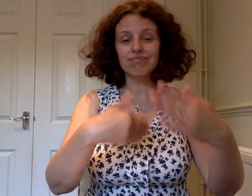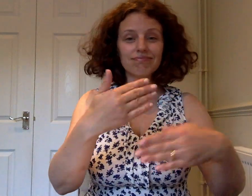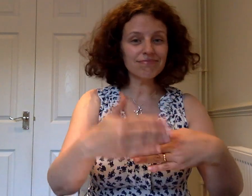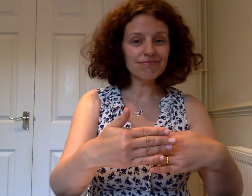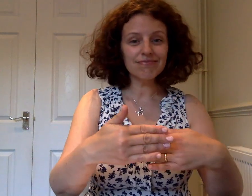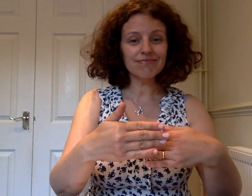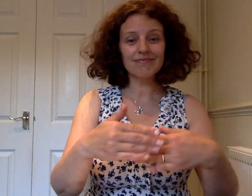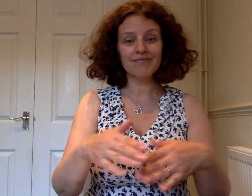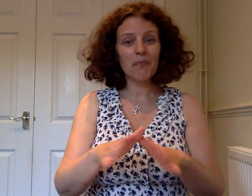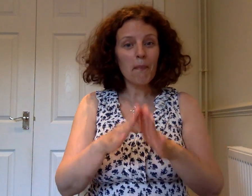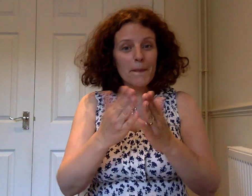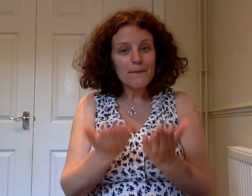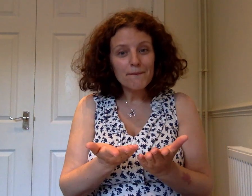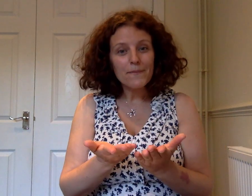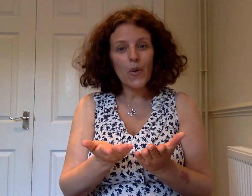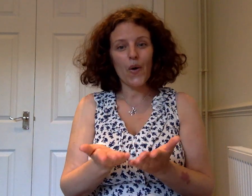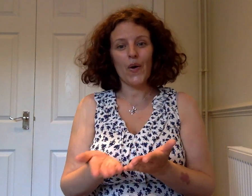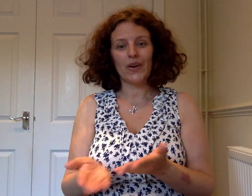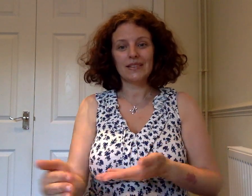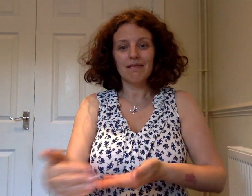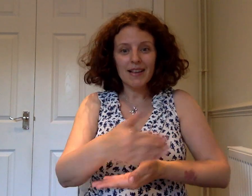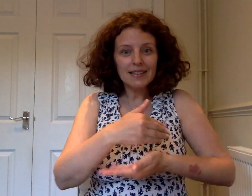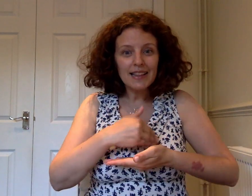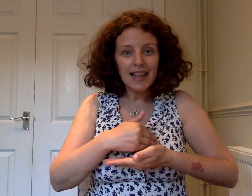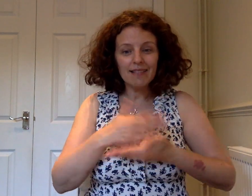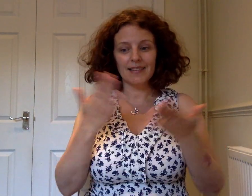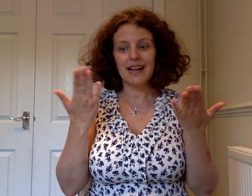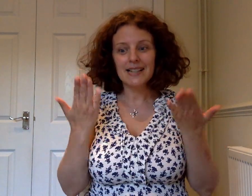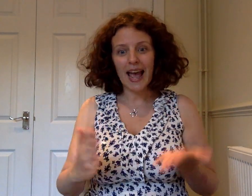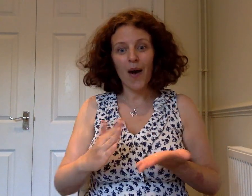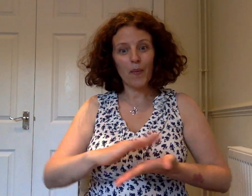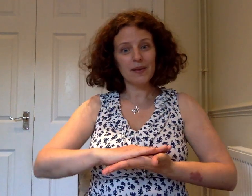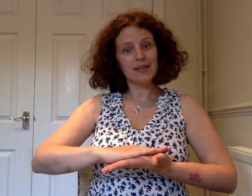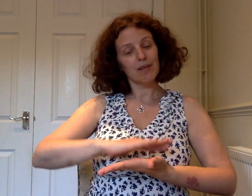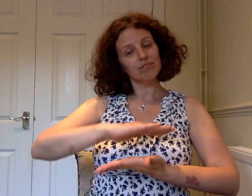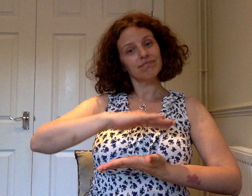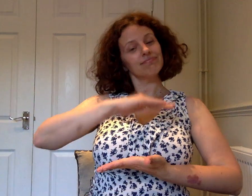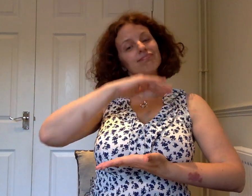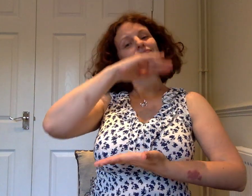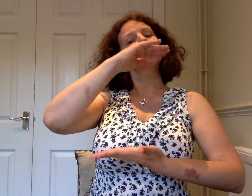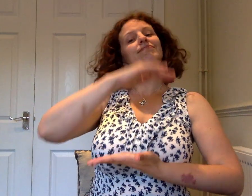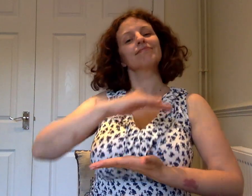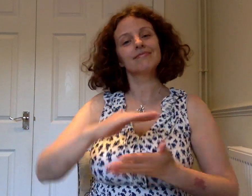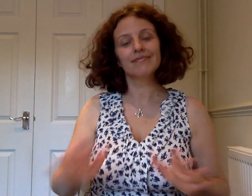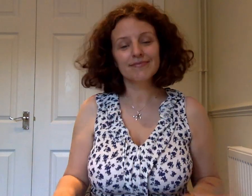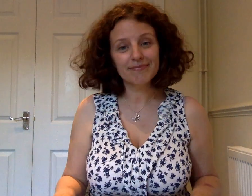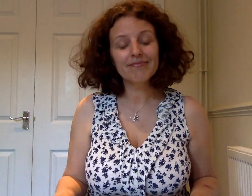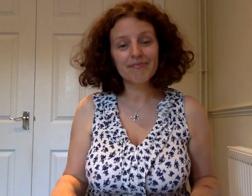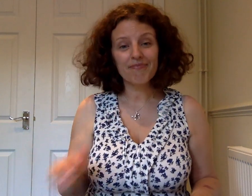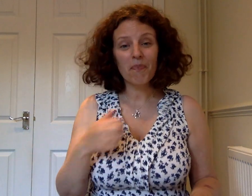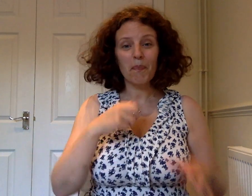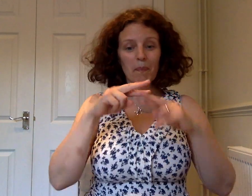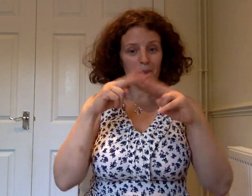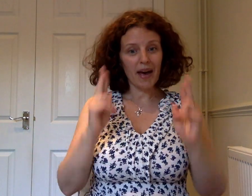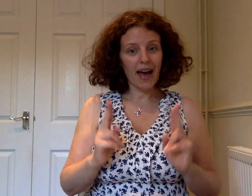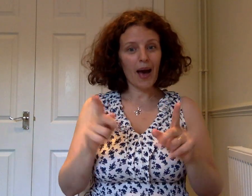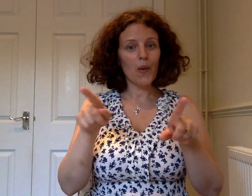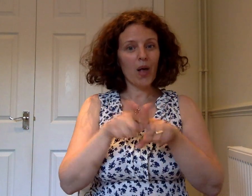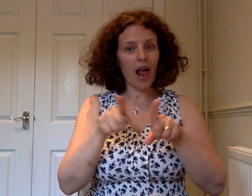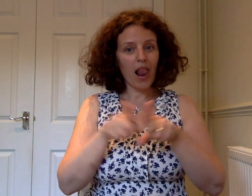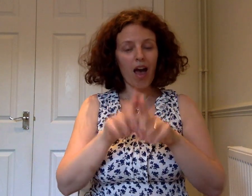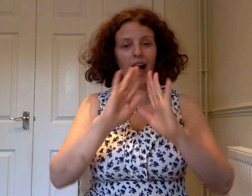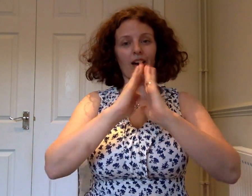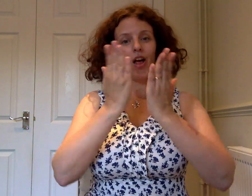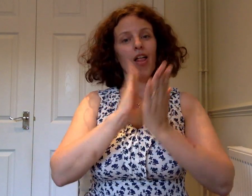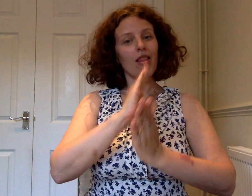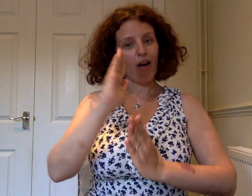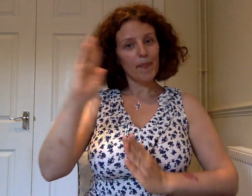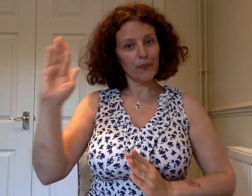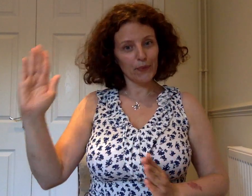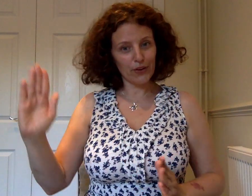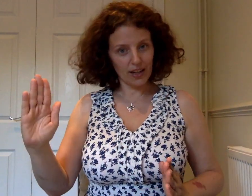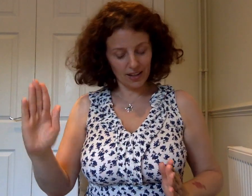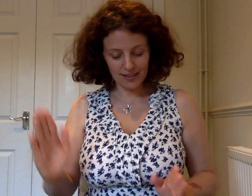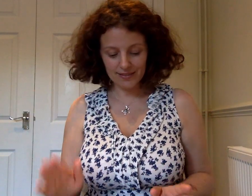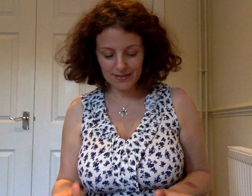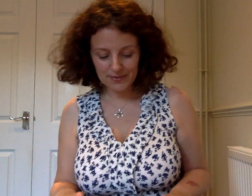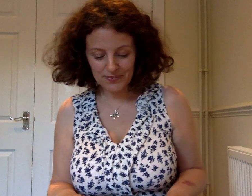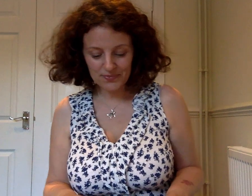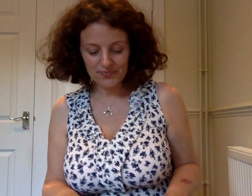Overtime I've collected so many books my house is like a library.